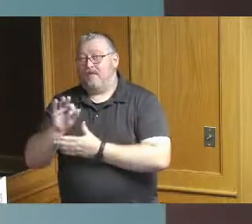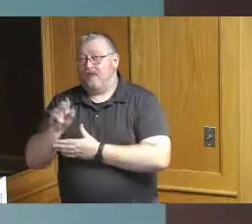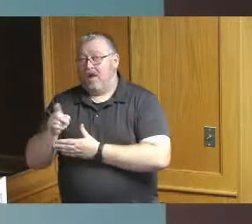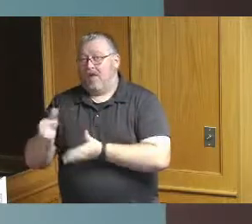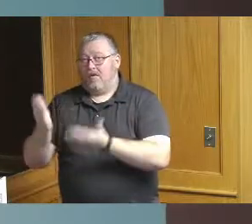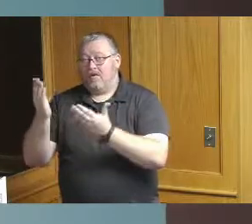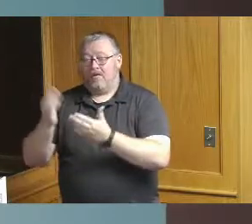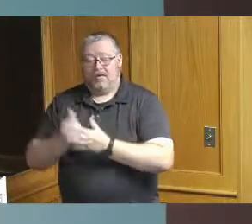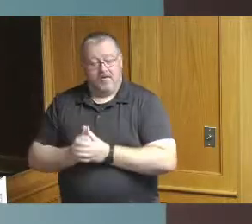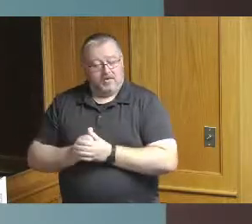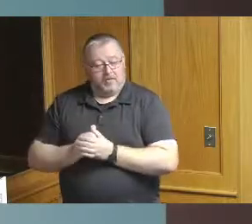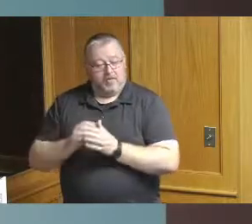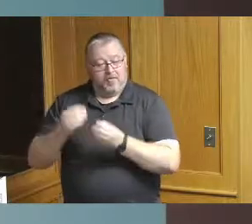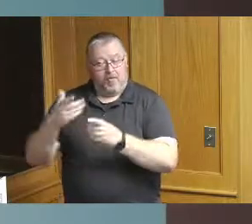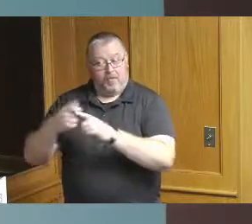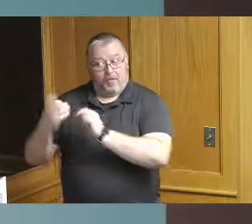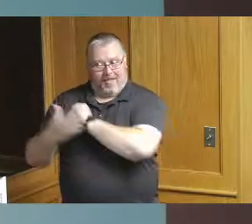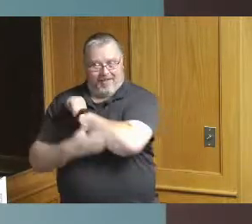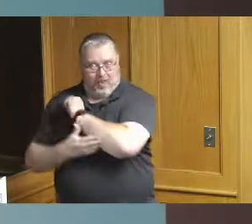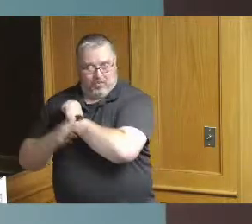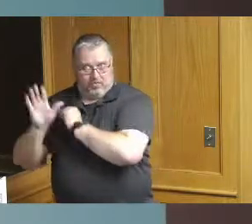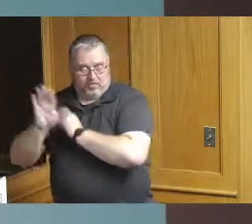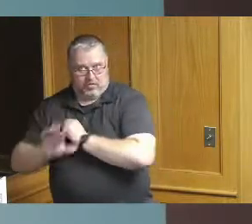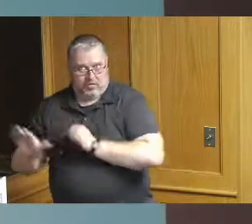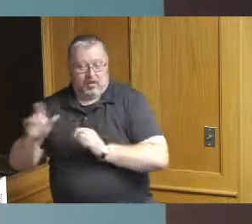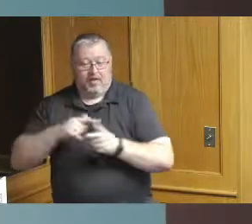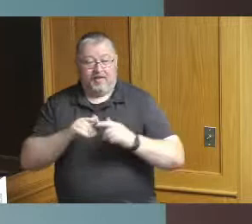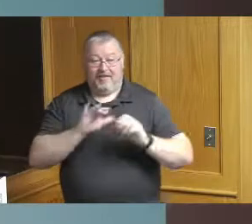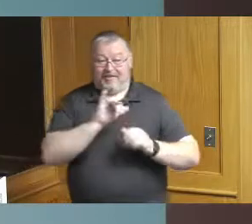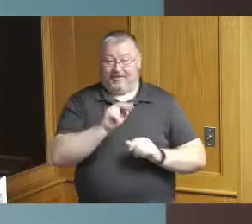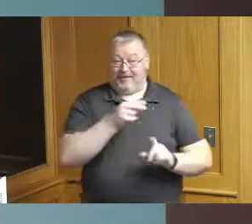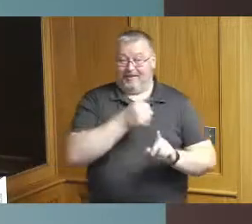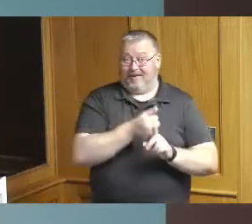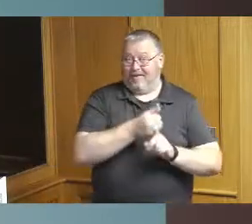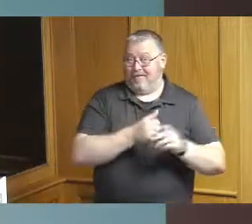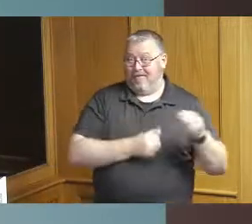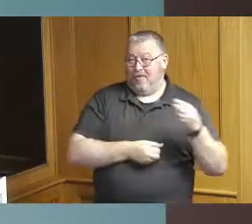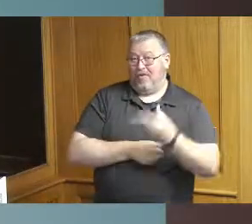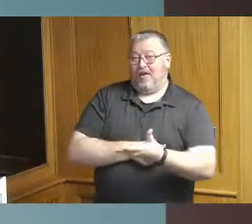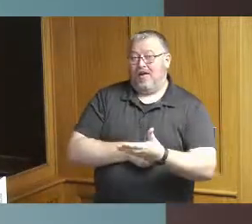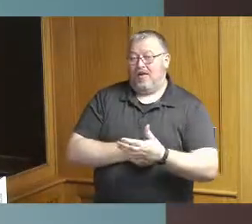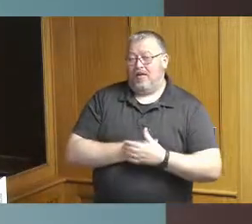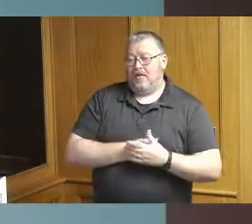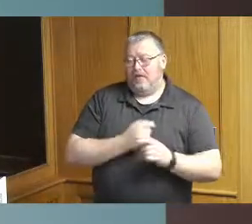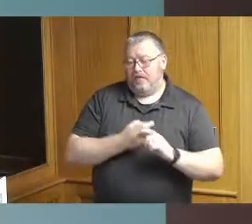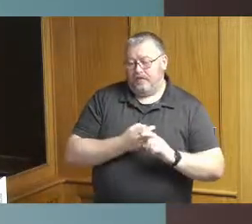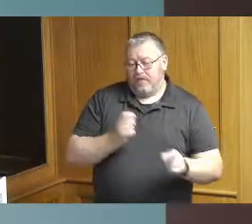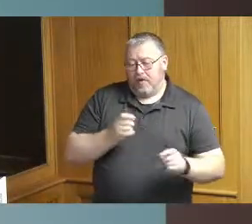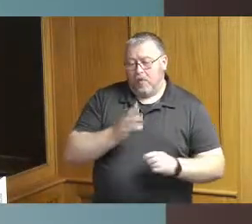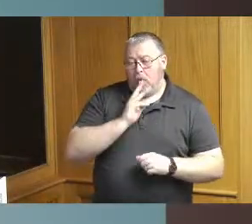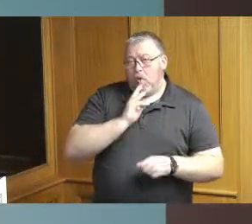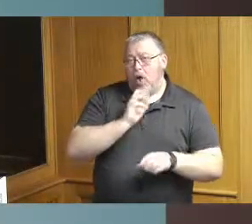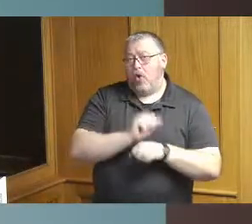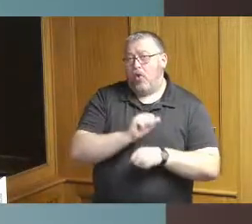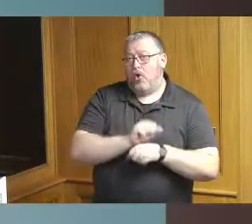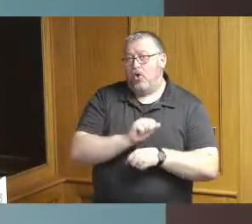is provided from the county and from cincinnati it comes from waterworks the strong water management